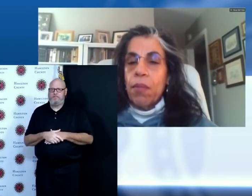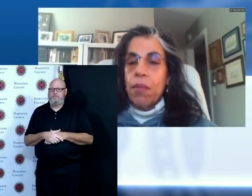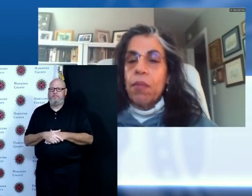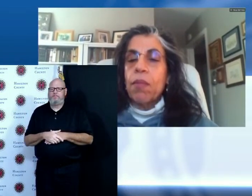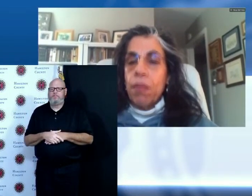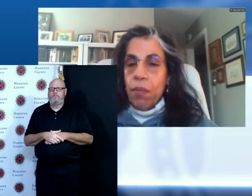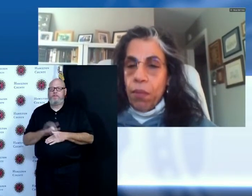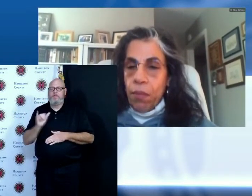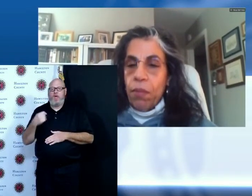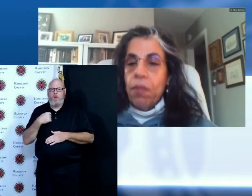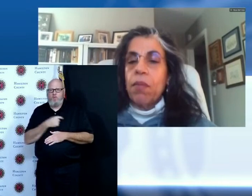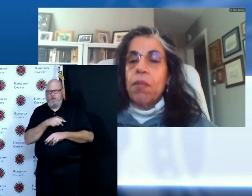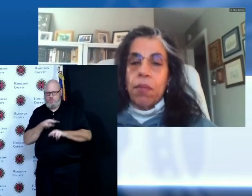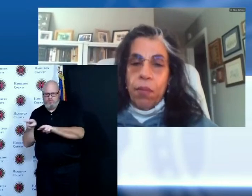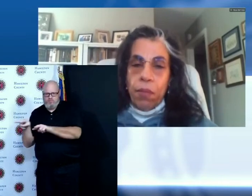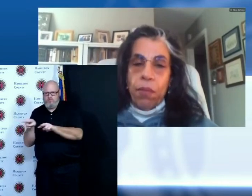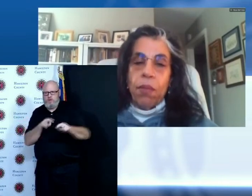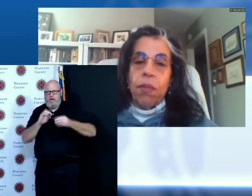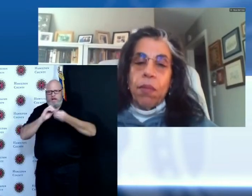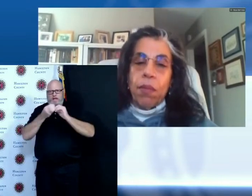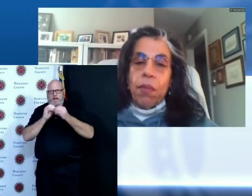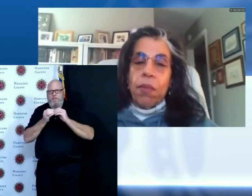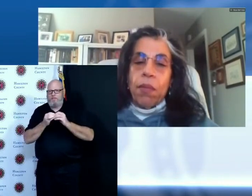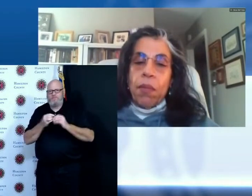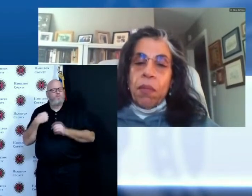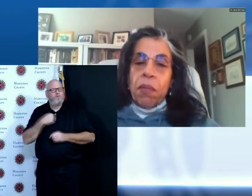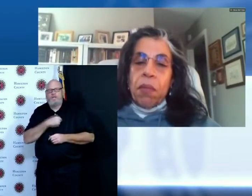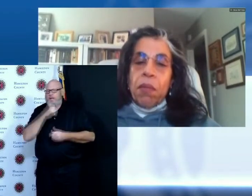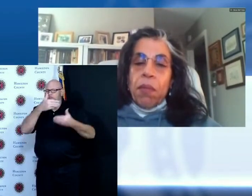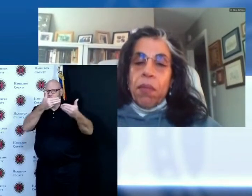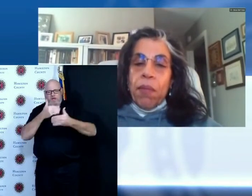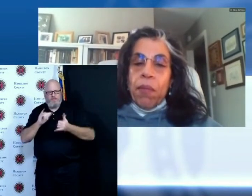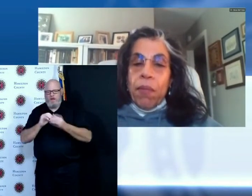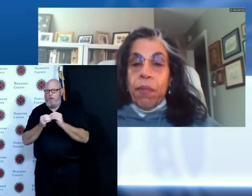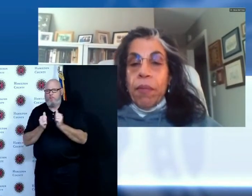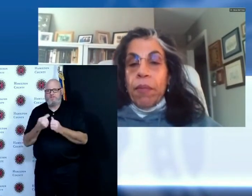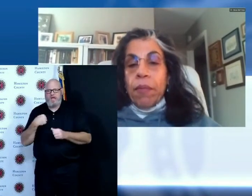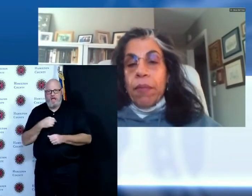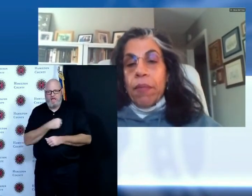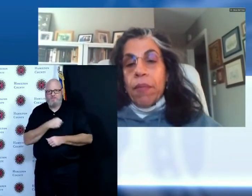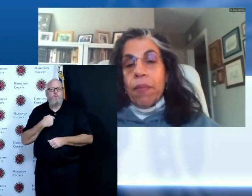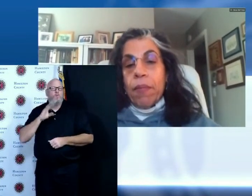things we're going to be looking at ways that are there ways that we can help reduce your property